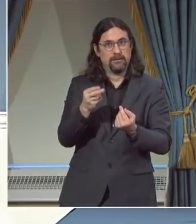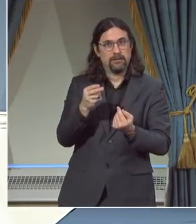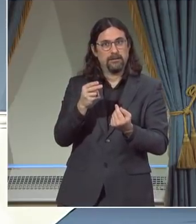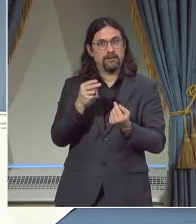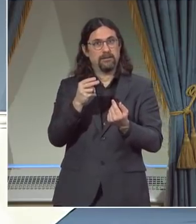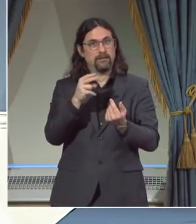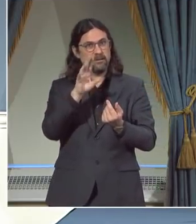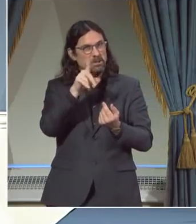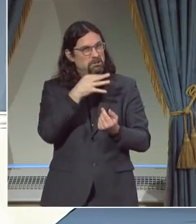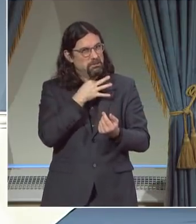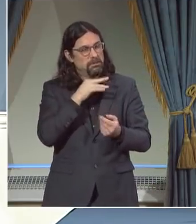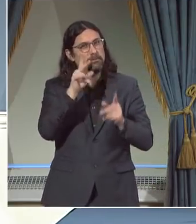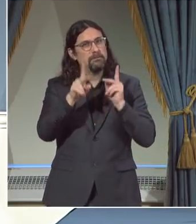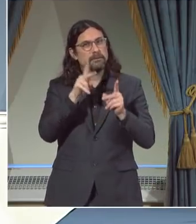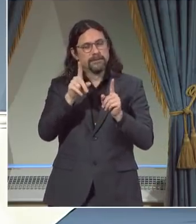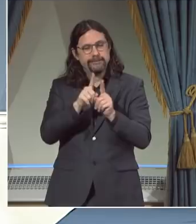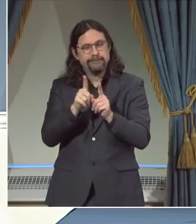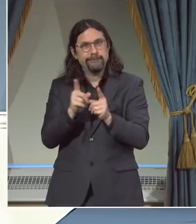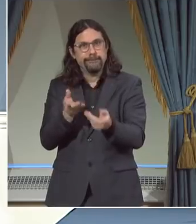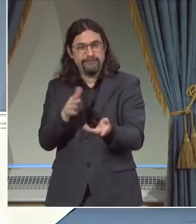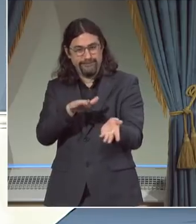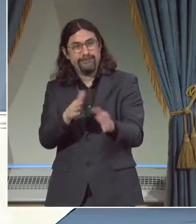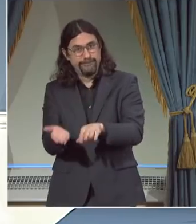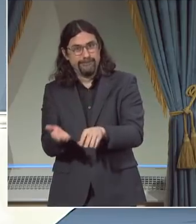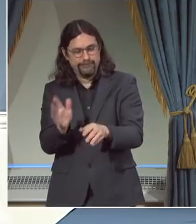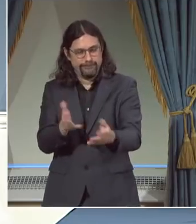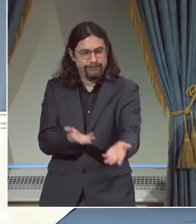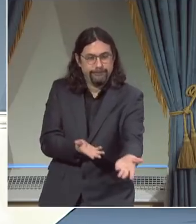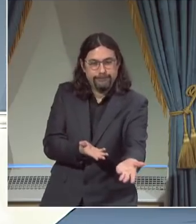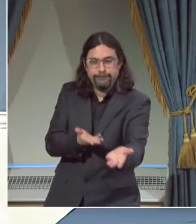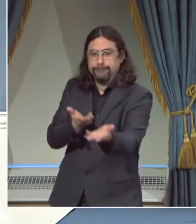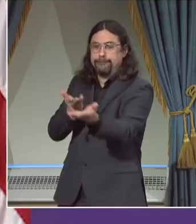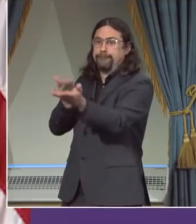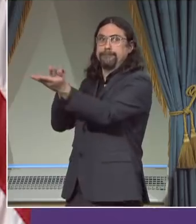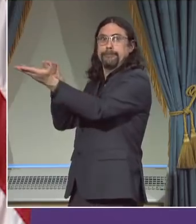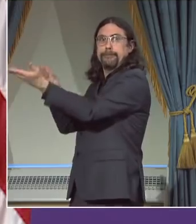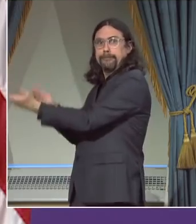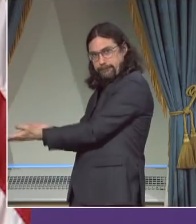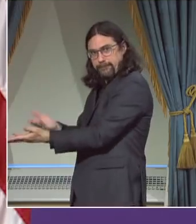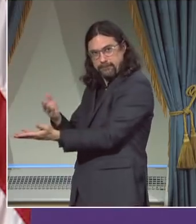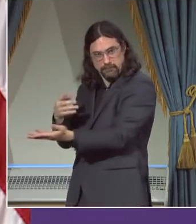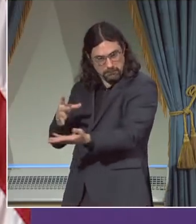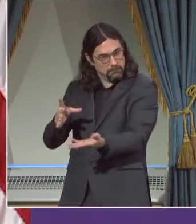TH LEOVED ONES REA PASSING ON